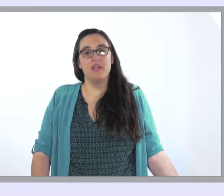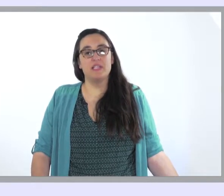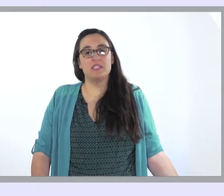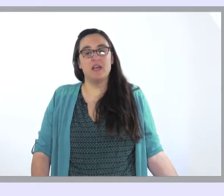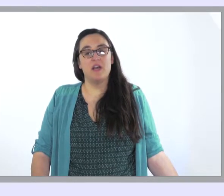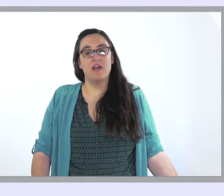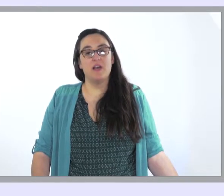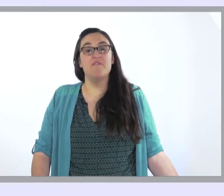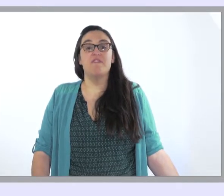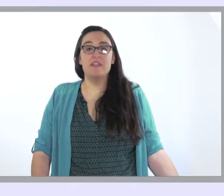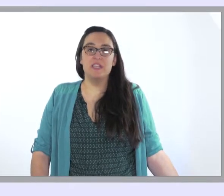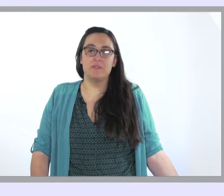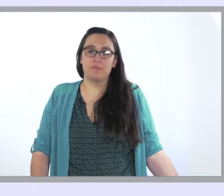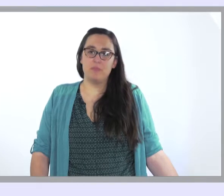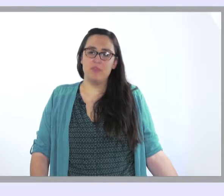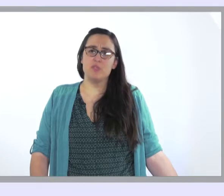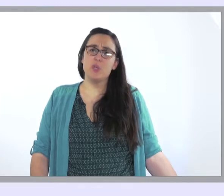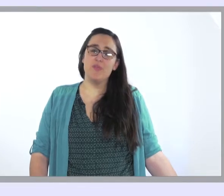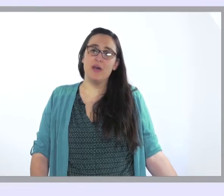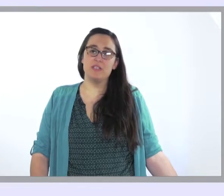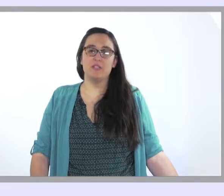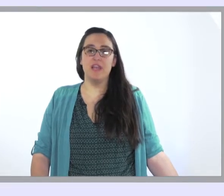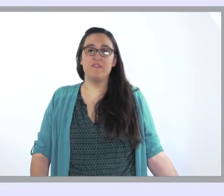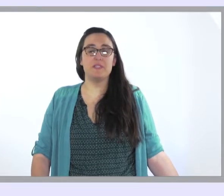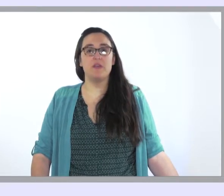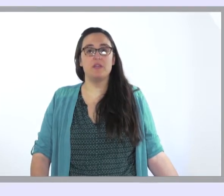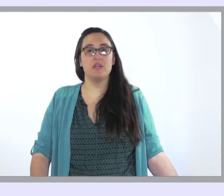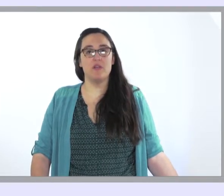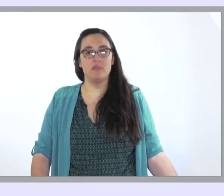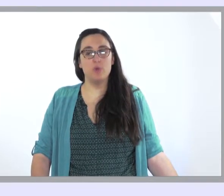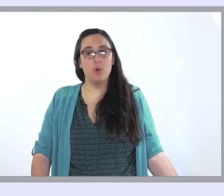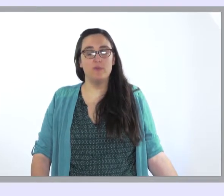is invented so that deaf signers around the world,